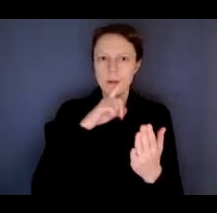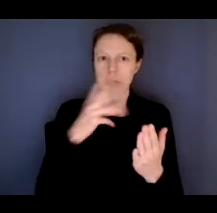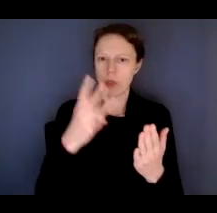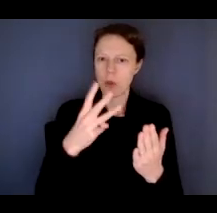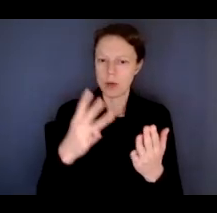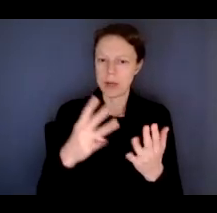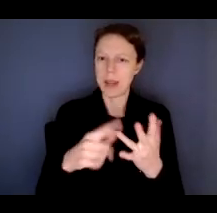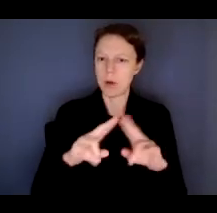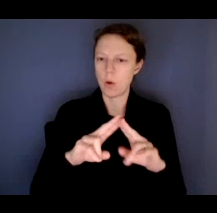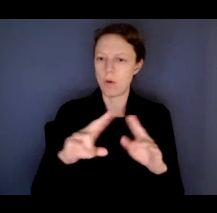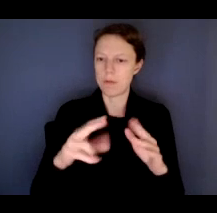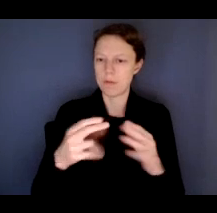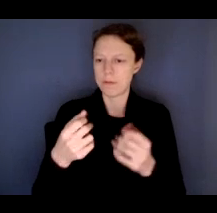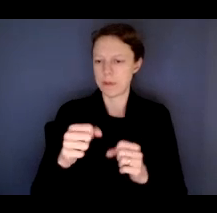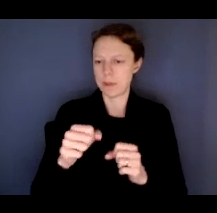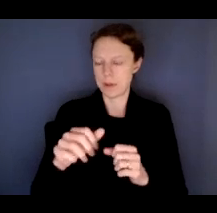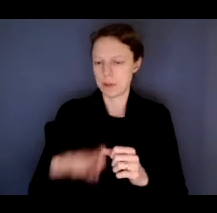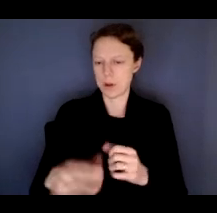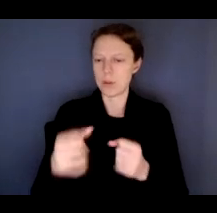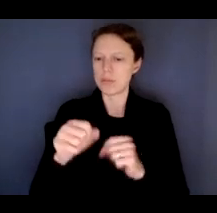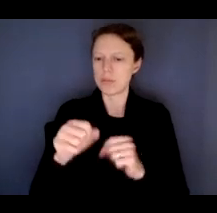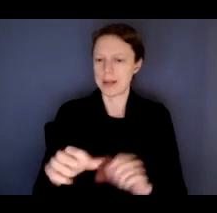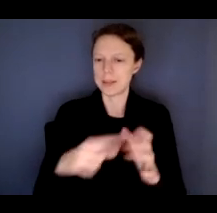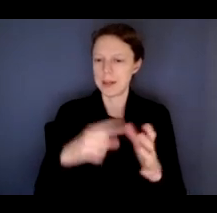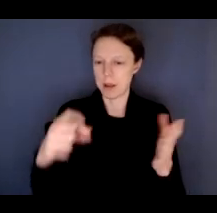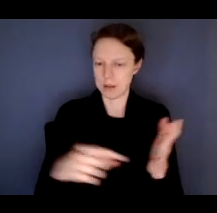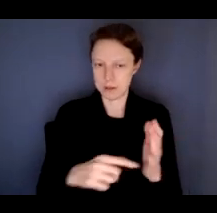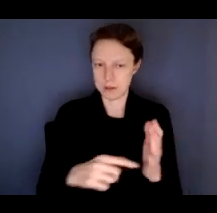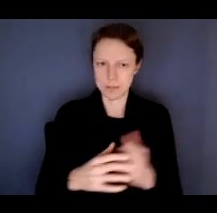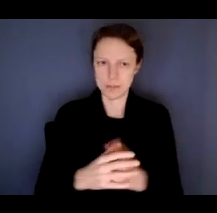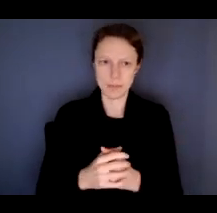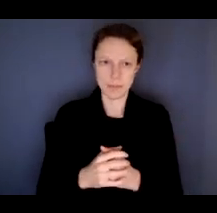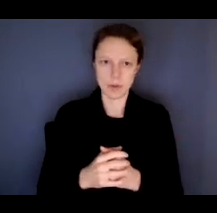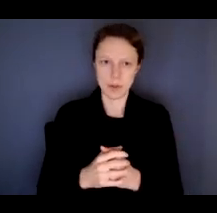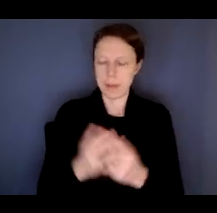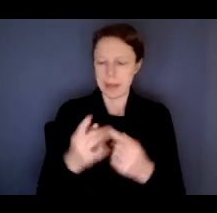Protection Act. So on a case-by-case basis it may or may not be that that extended family,